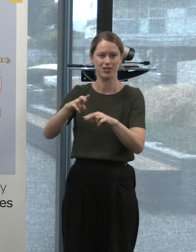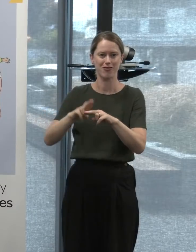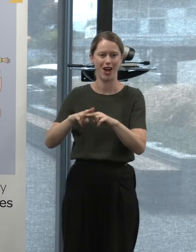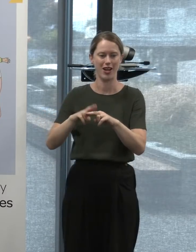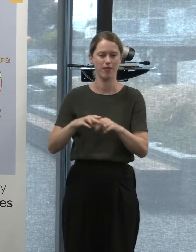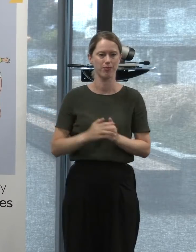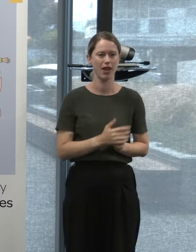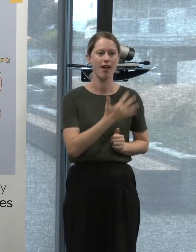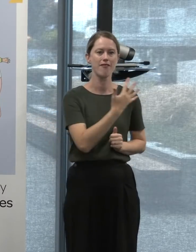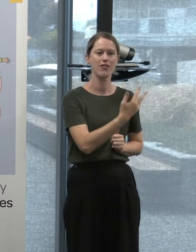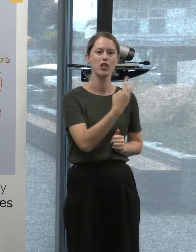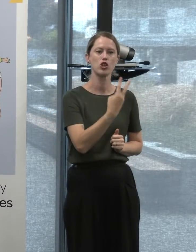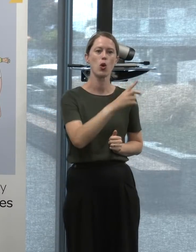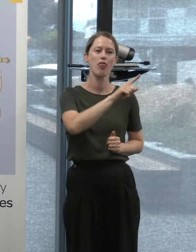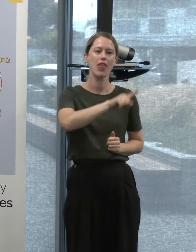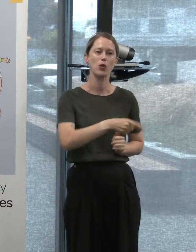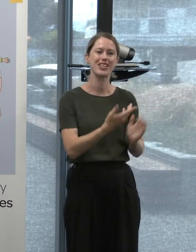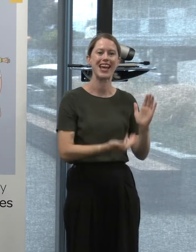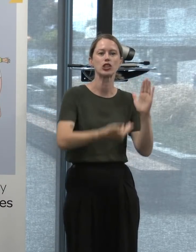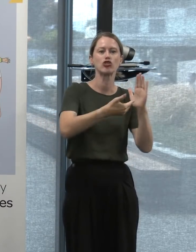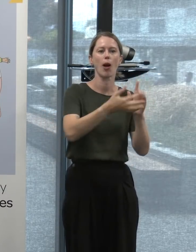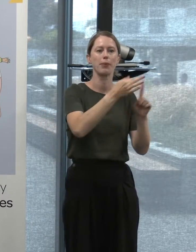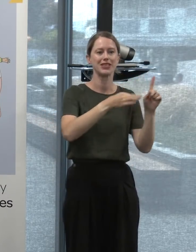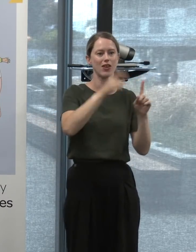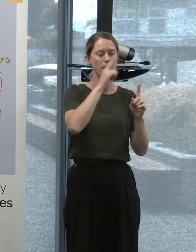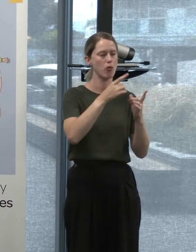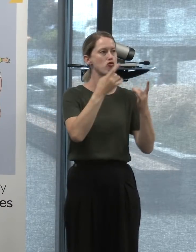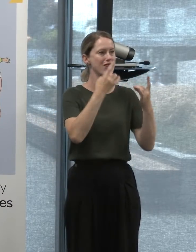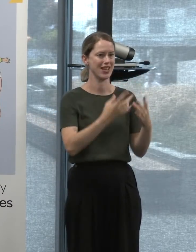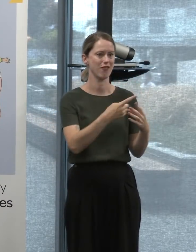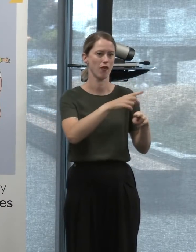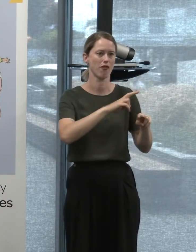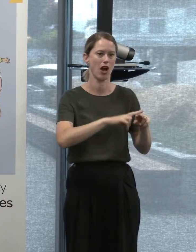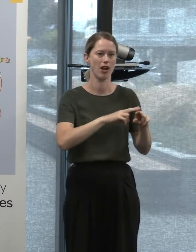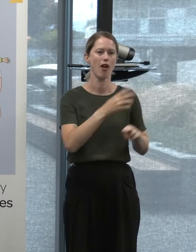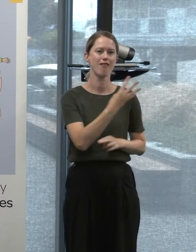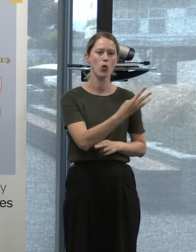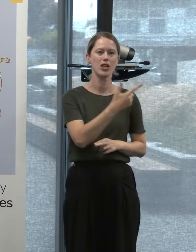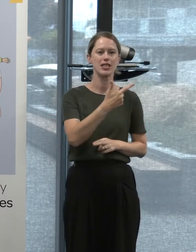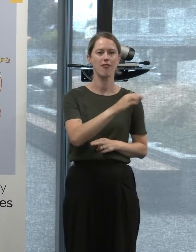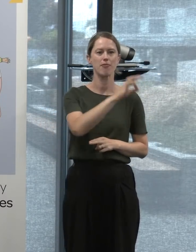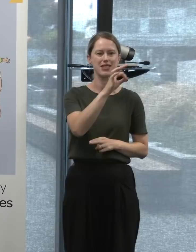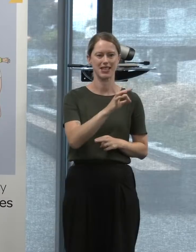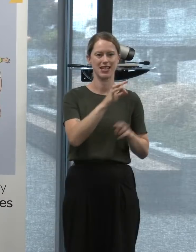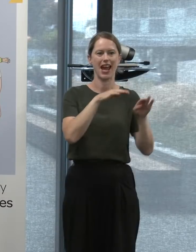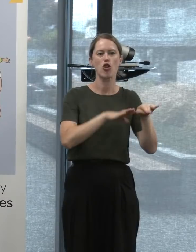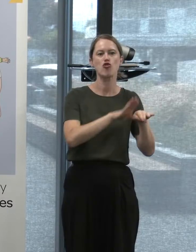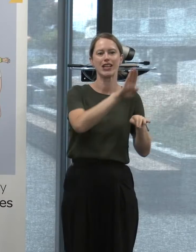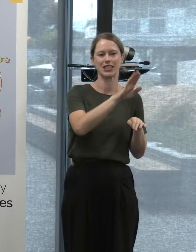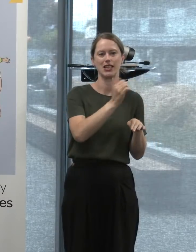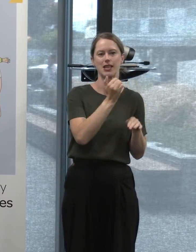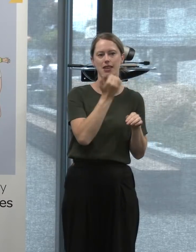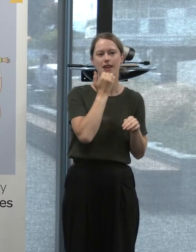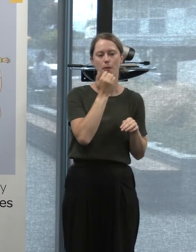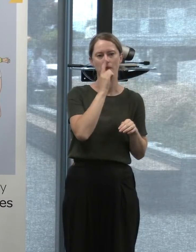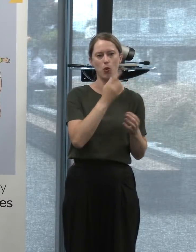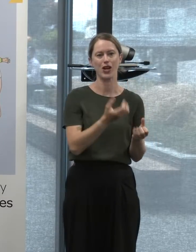for a booster representing a 59% increase in Maori eligibility from Friday.